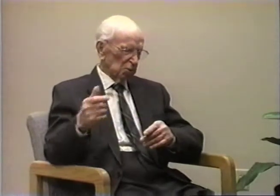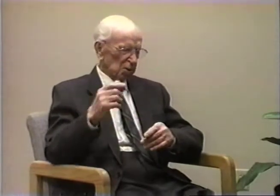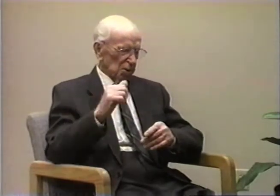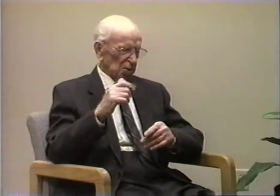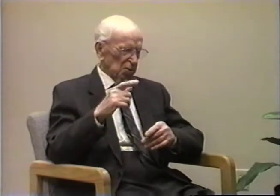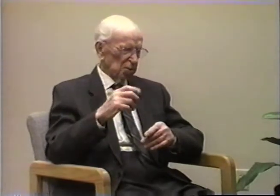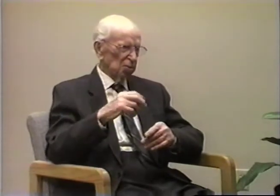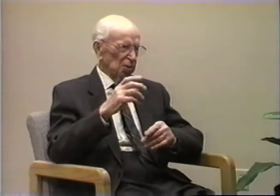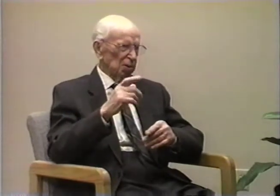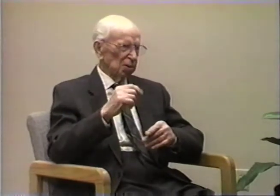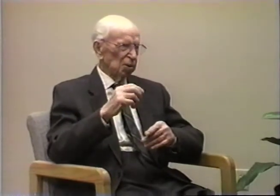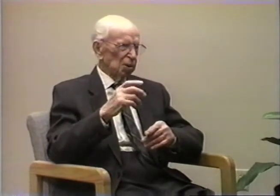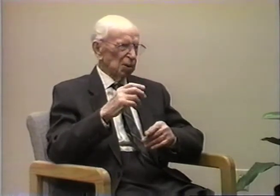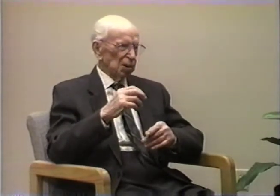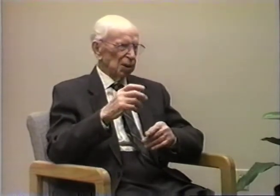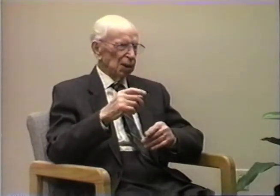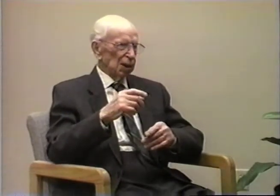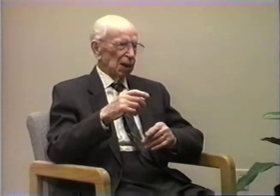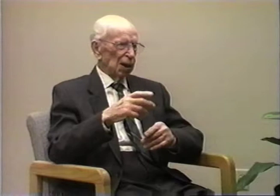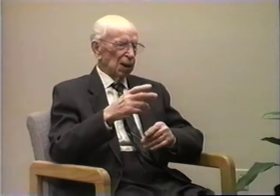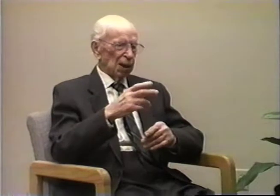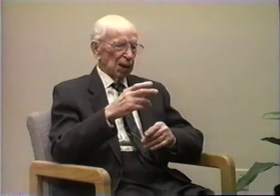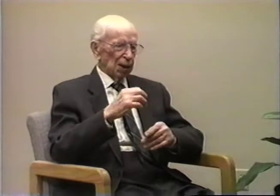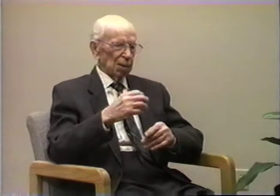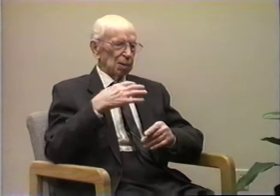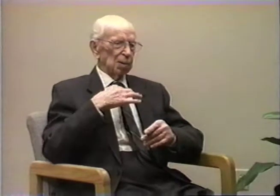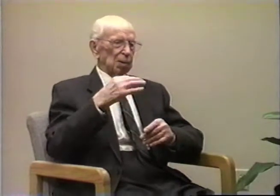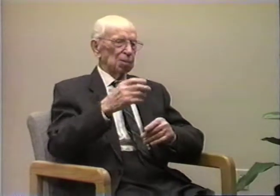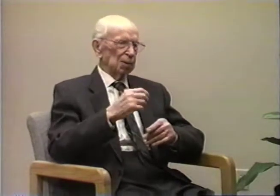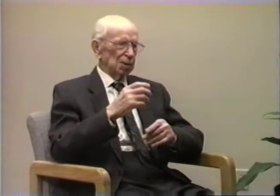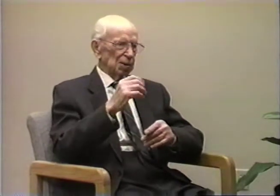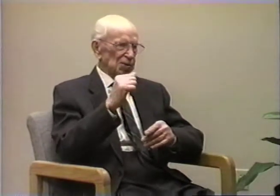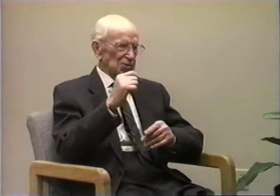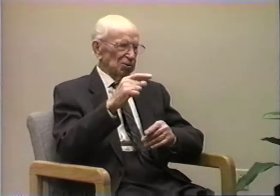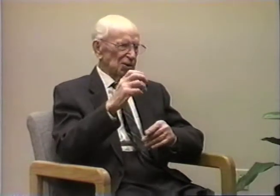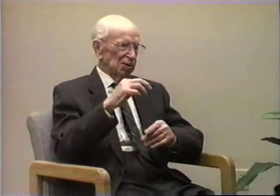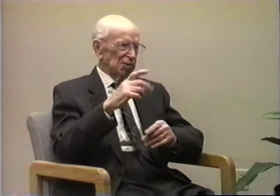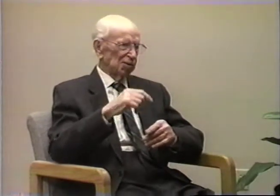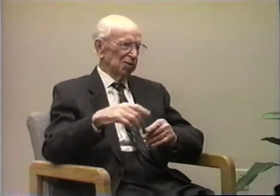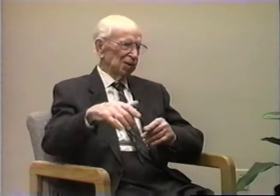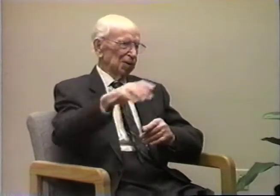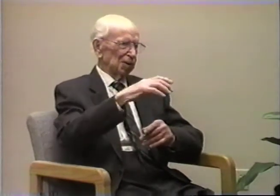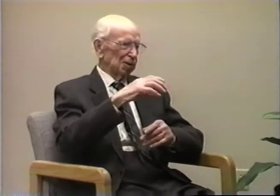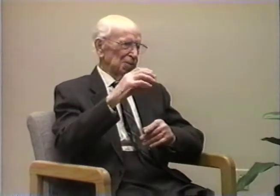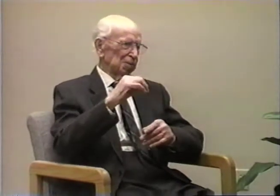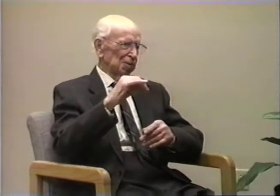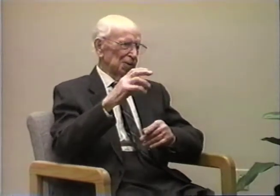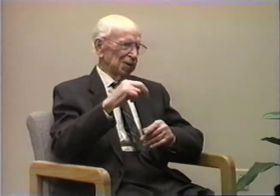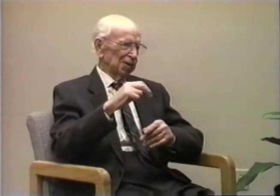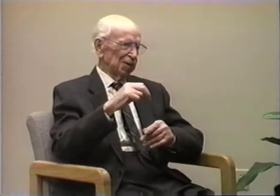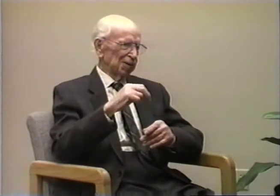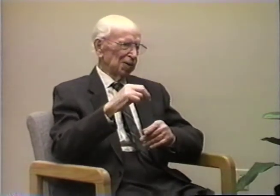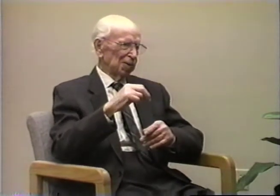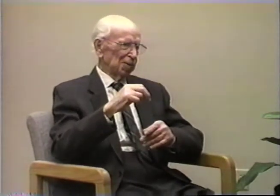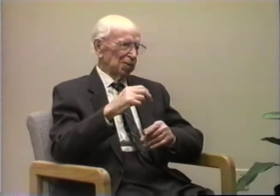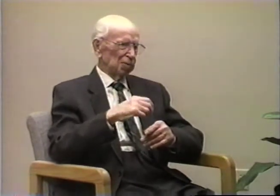that he had brought me in to work under him. He picked me from several different people